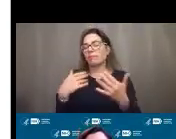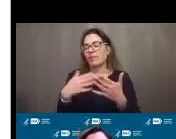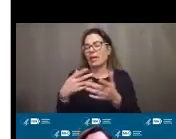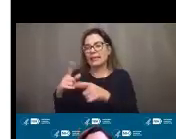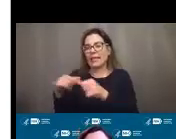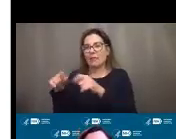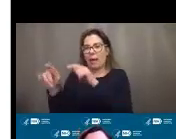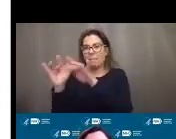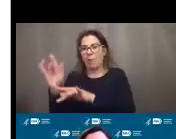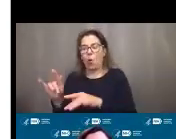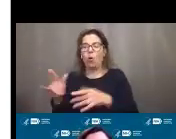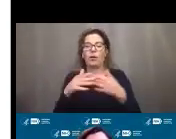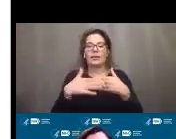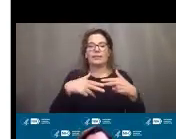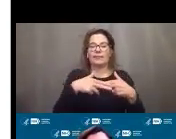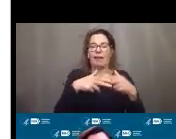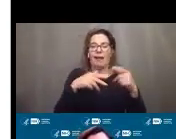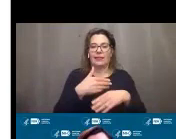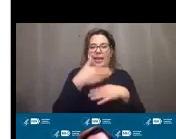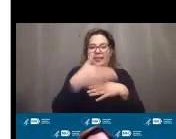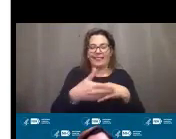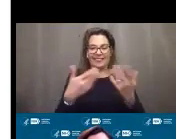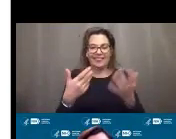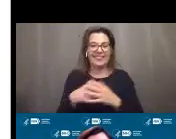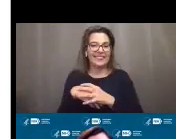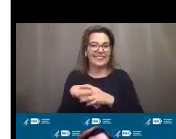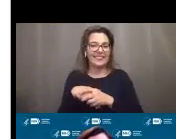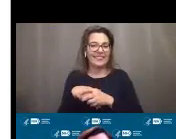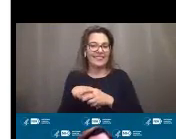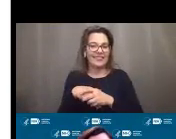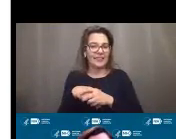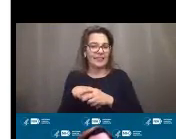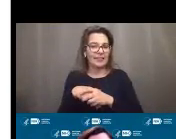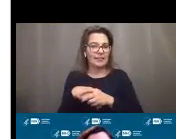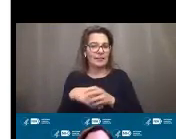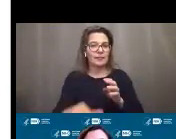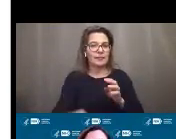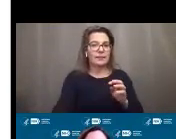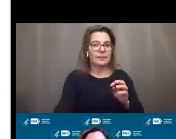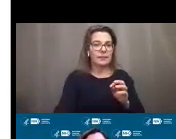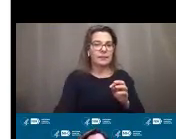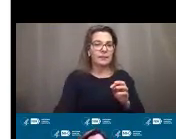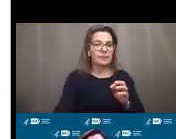so I'll tailor my talk there, but it's actually kind of perfect because some of the things I'm saying,